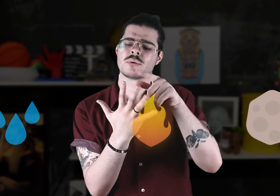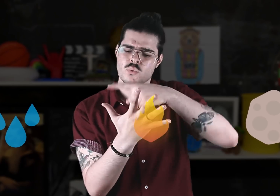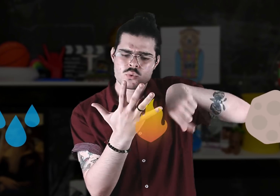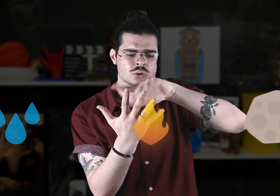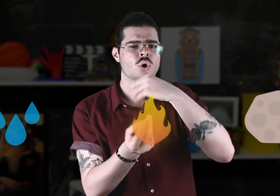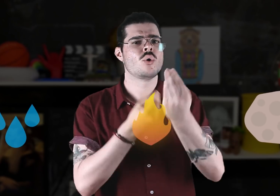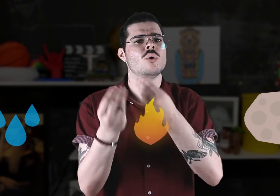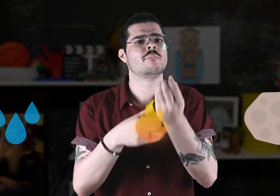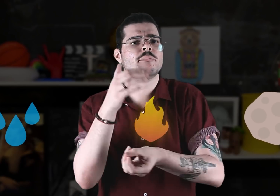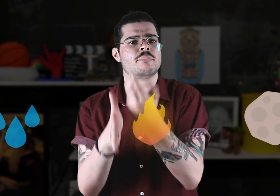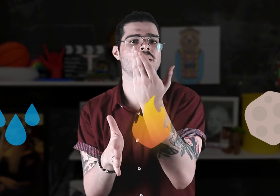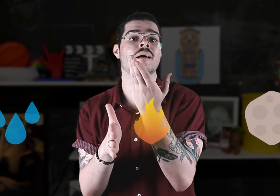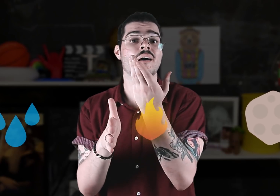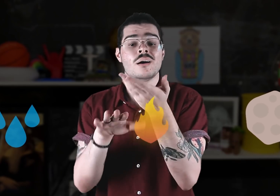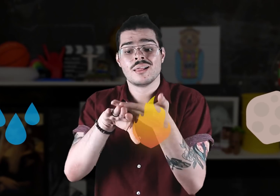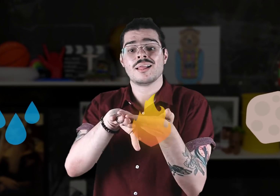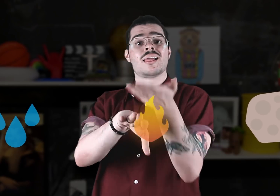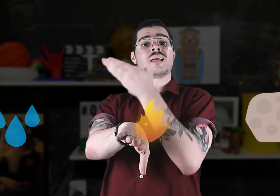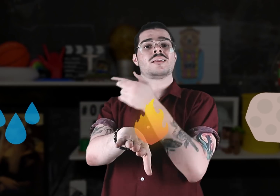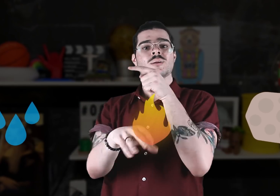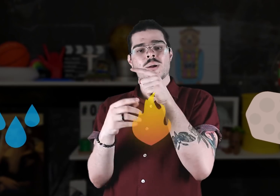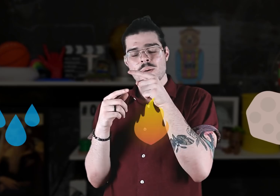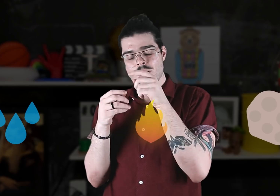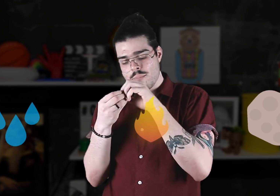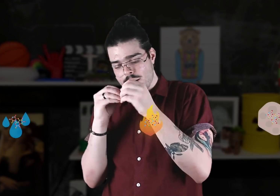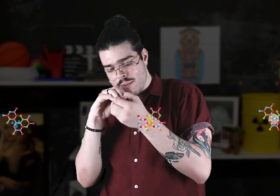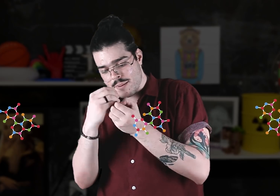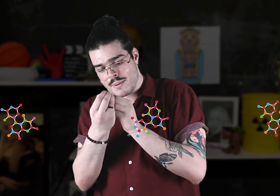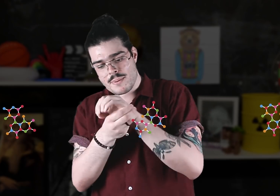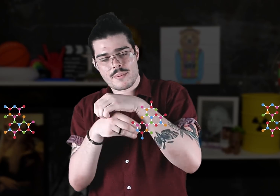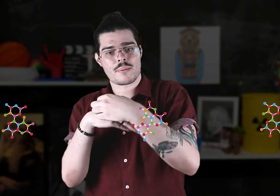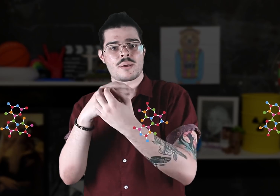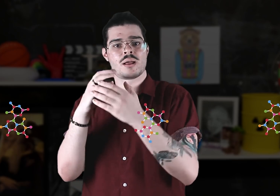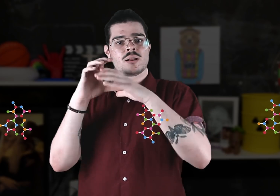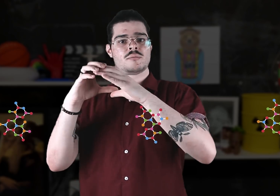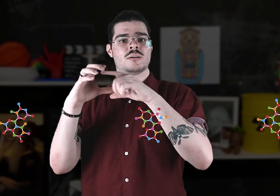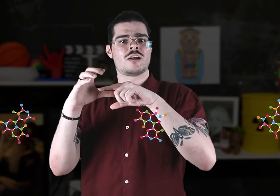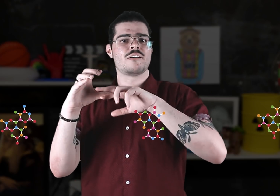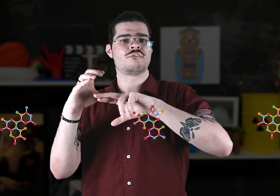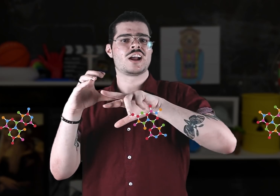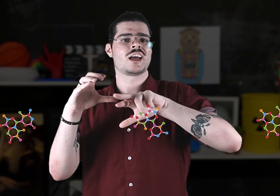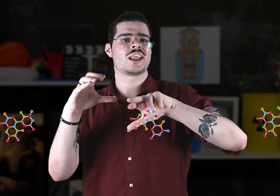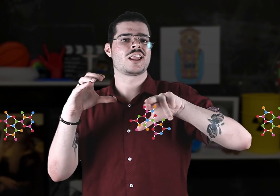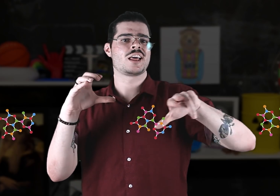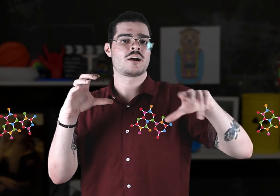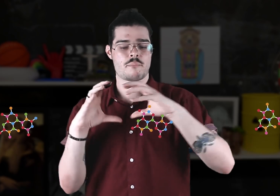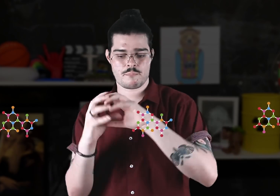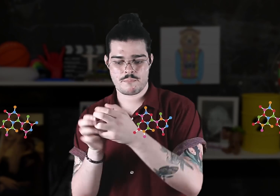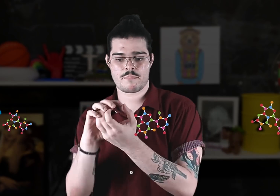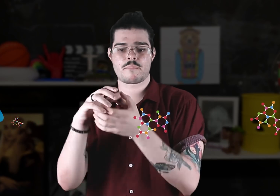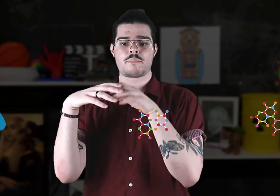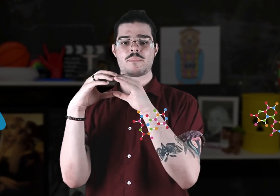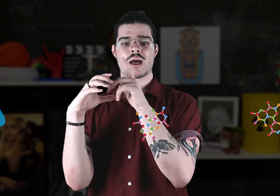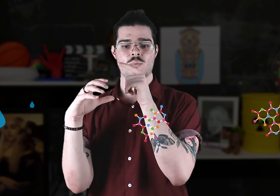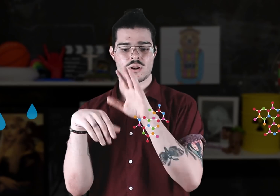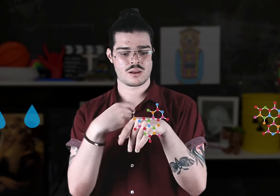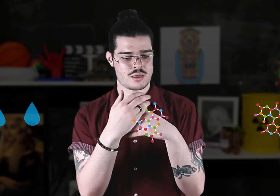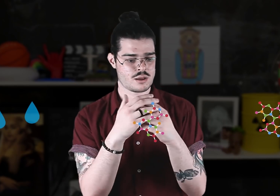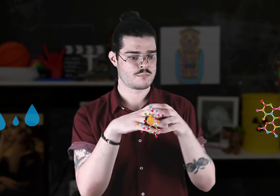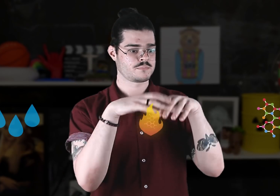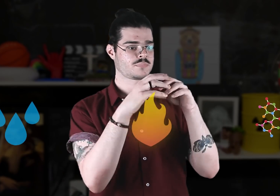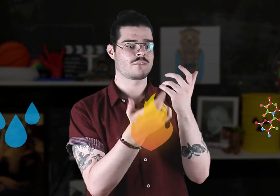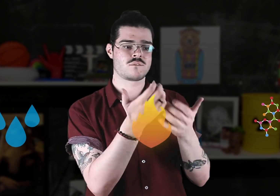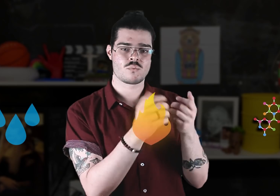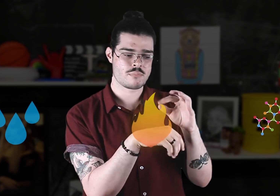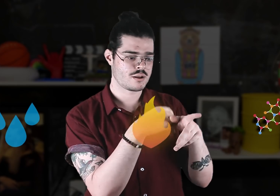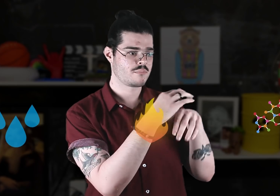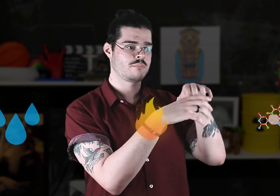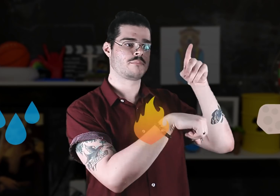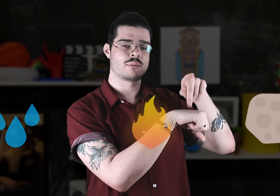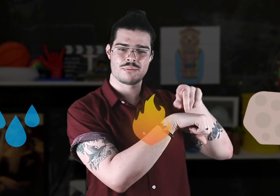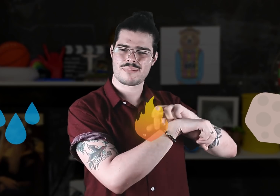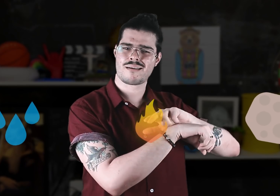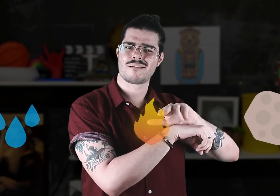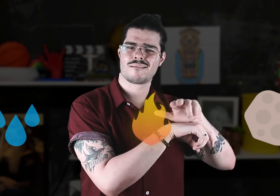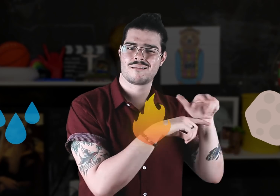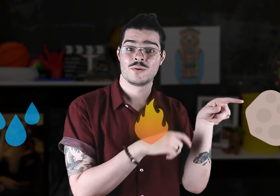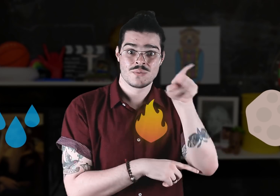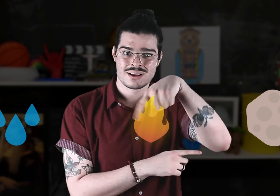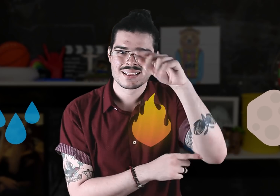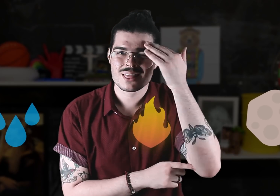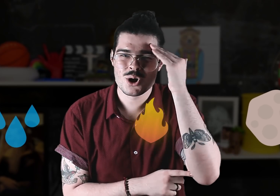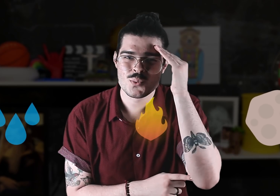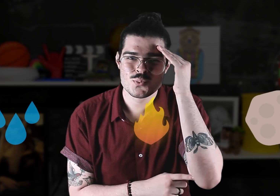which were formed by different substances, understand?